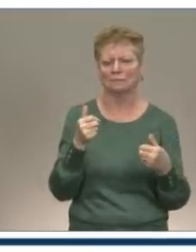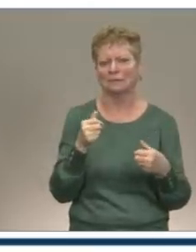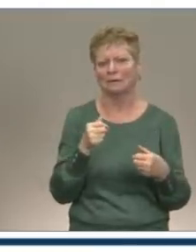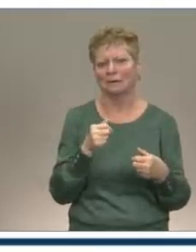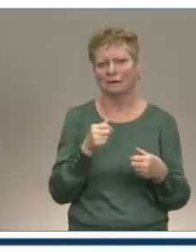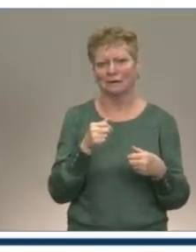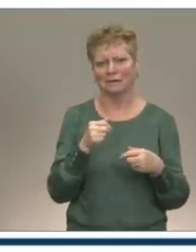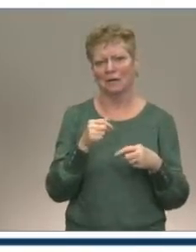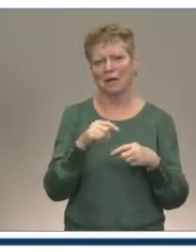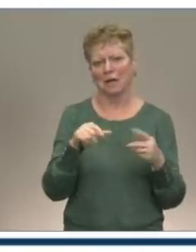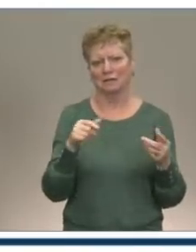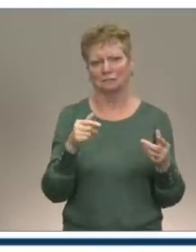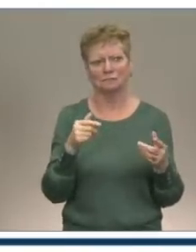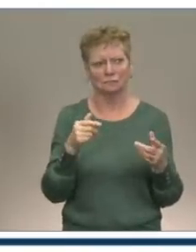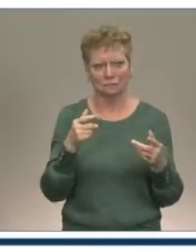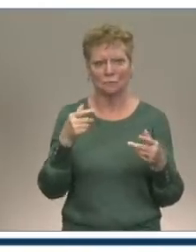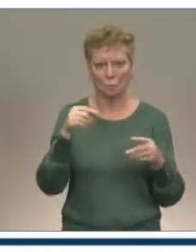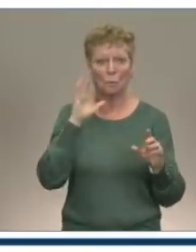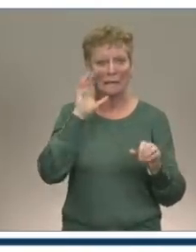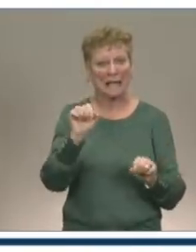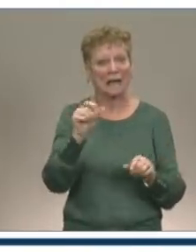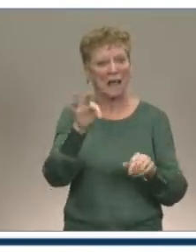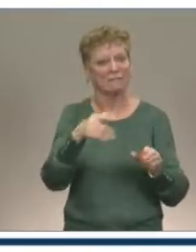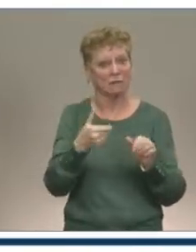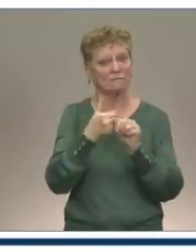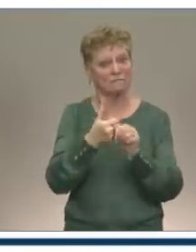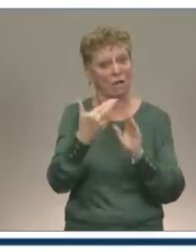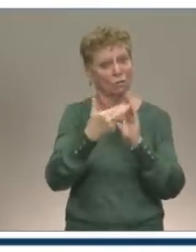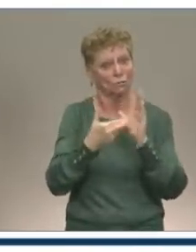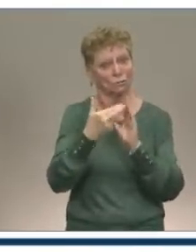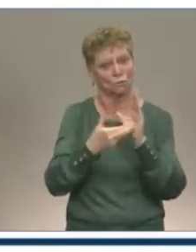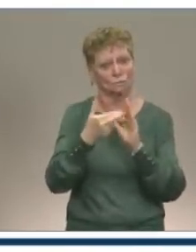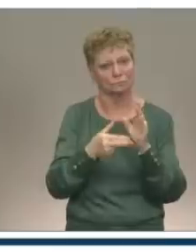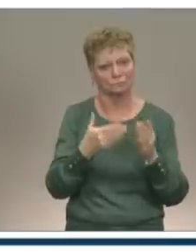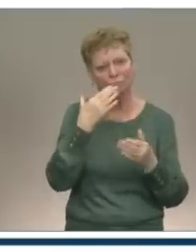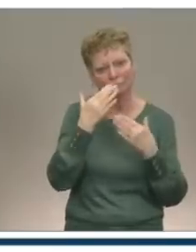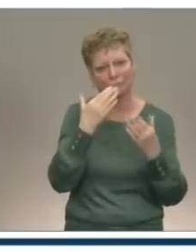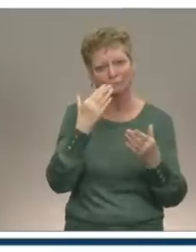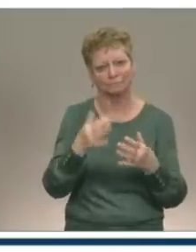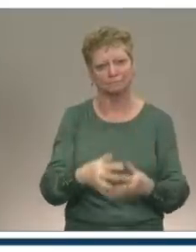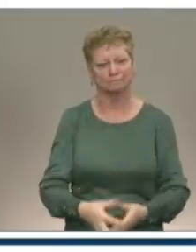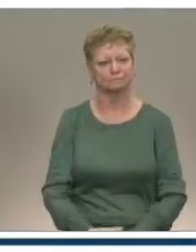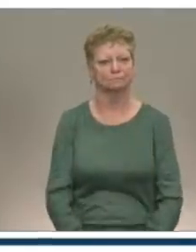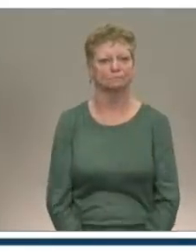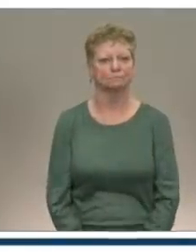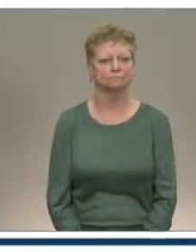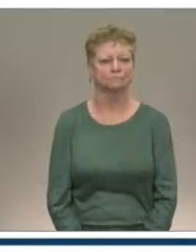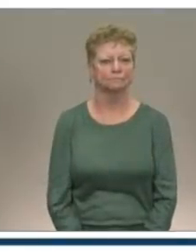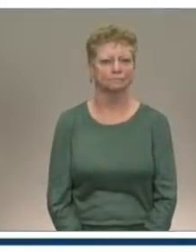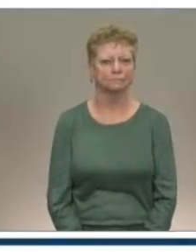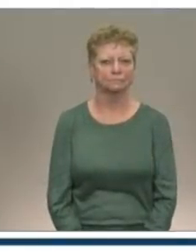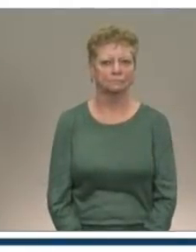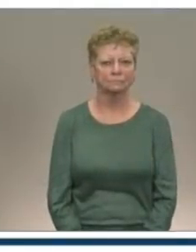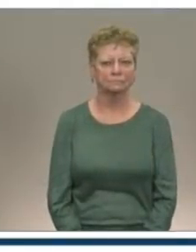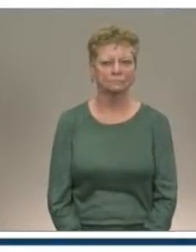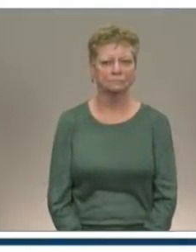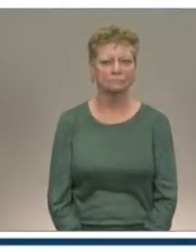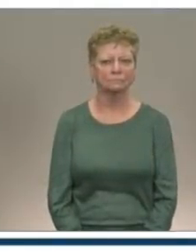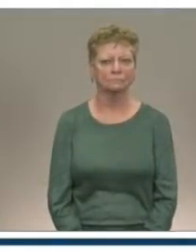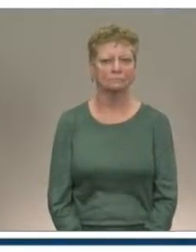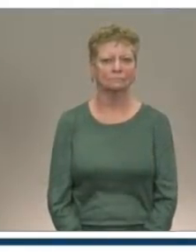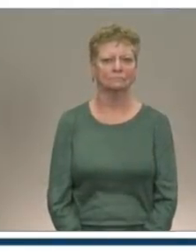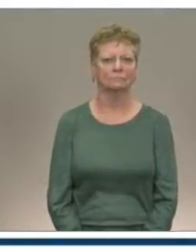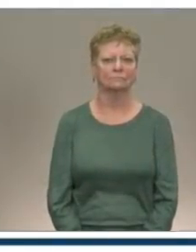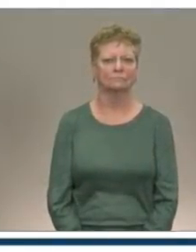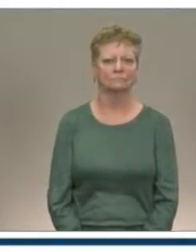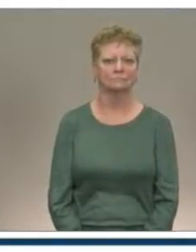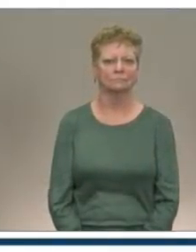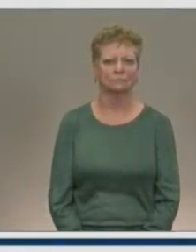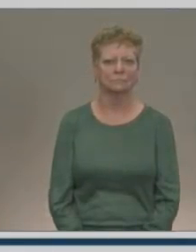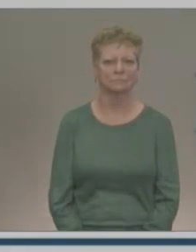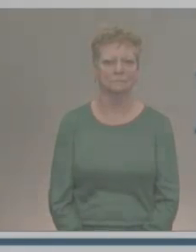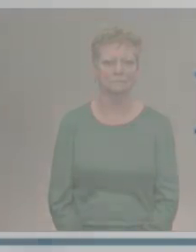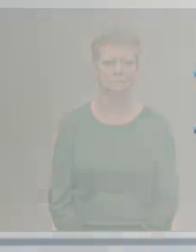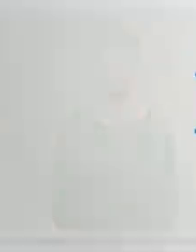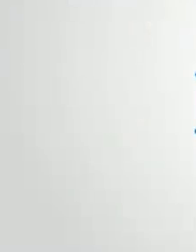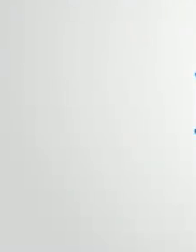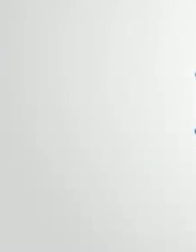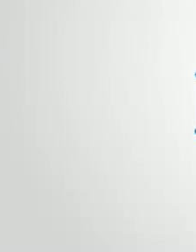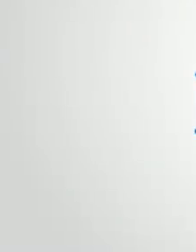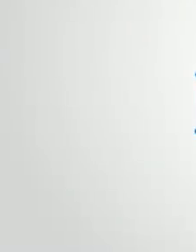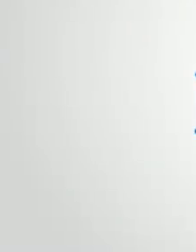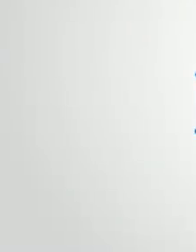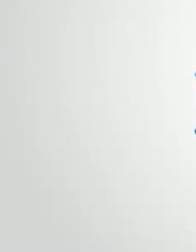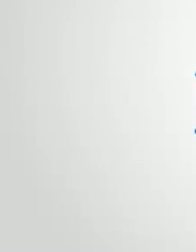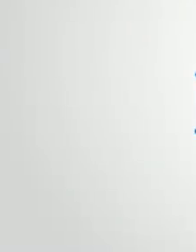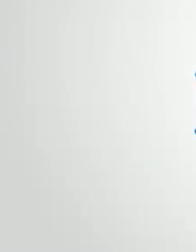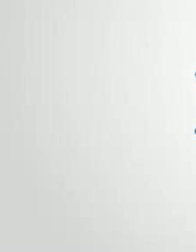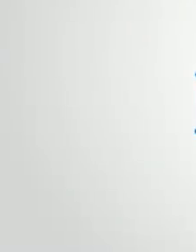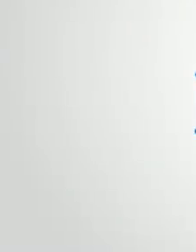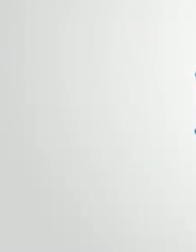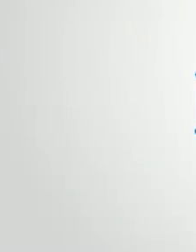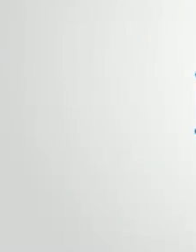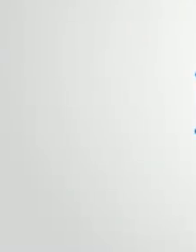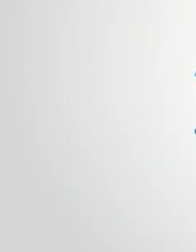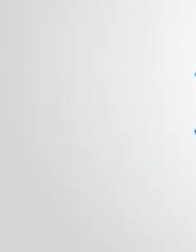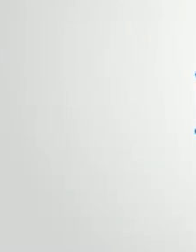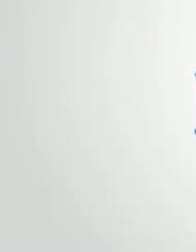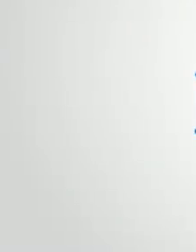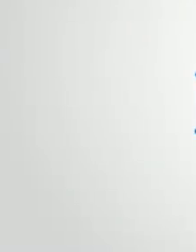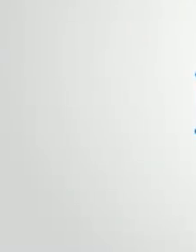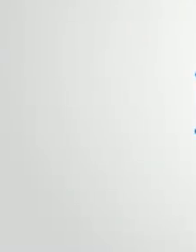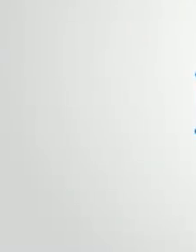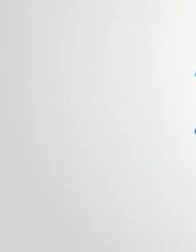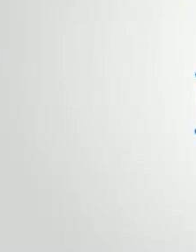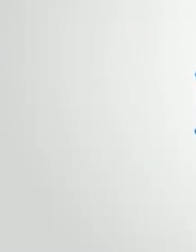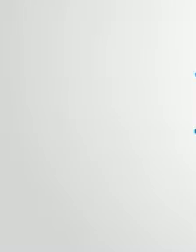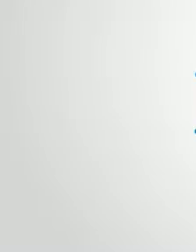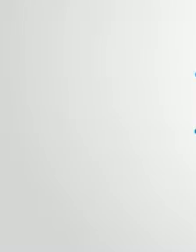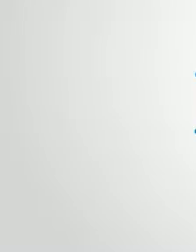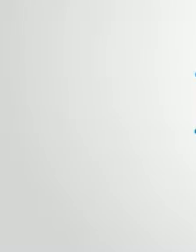but we can only do that if we follow public health so thanks everyone